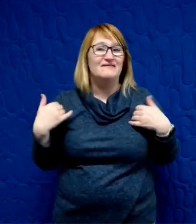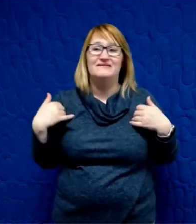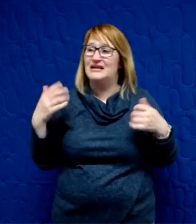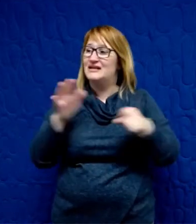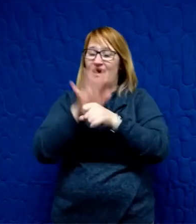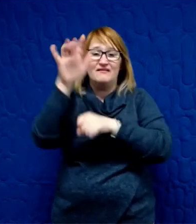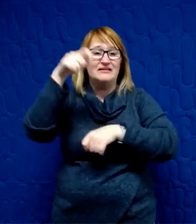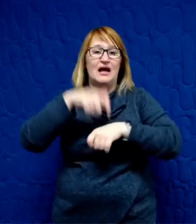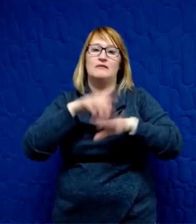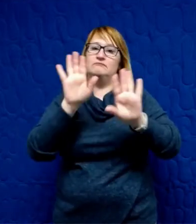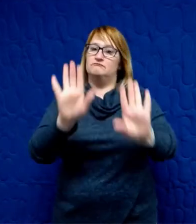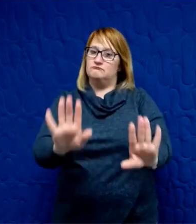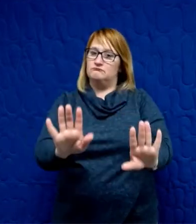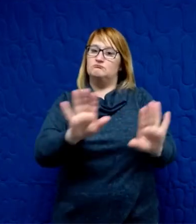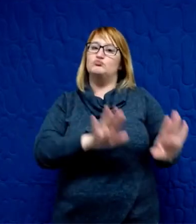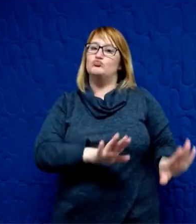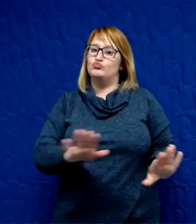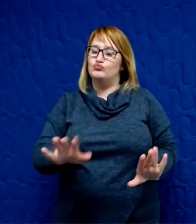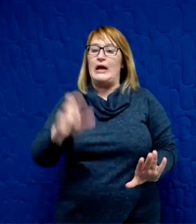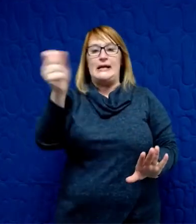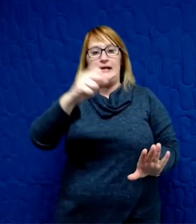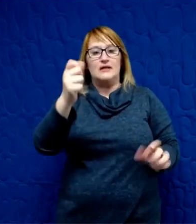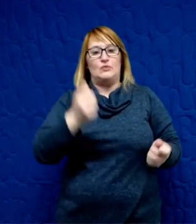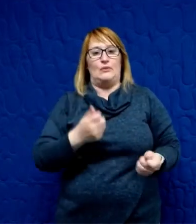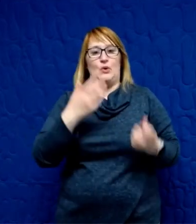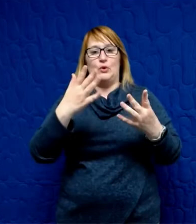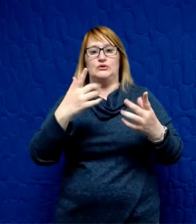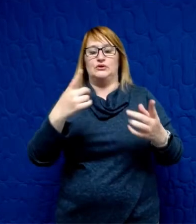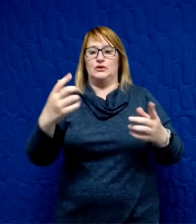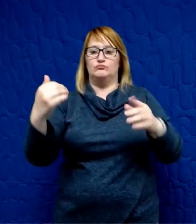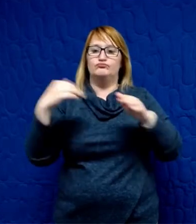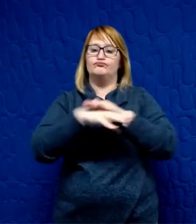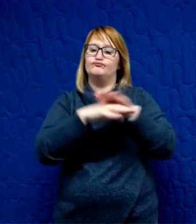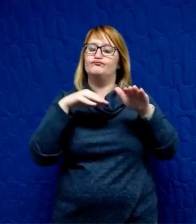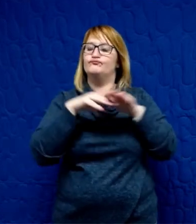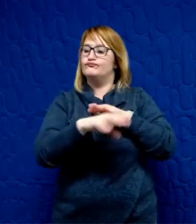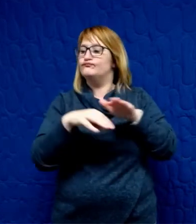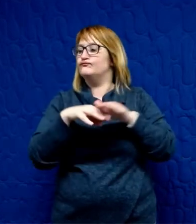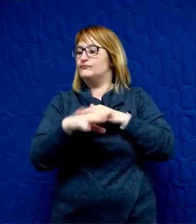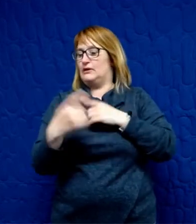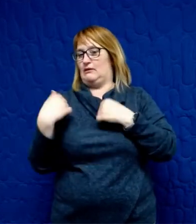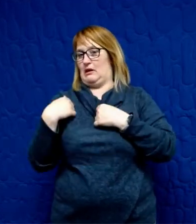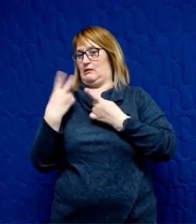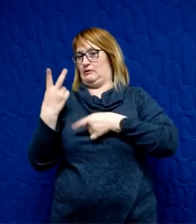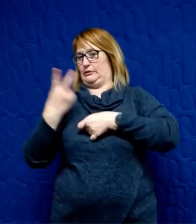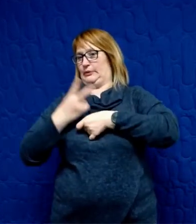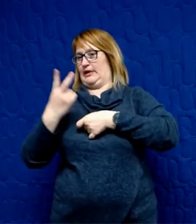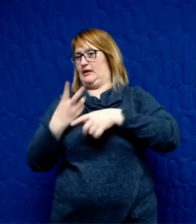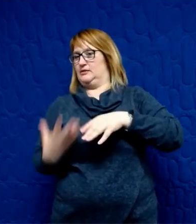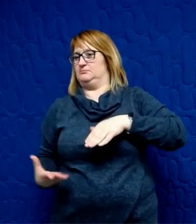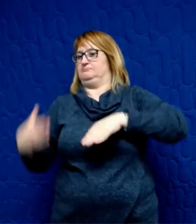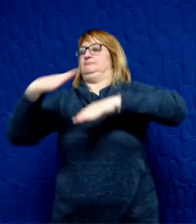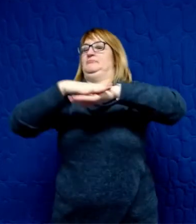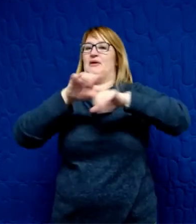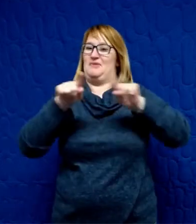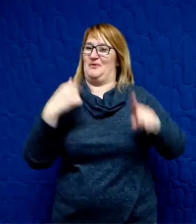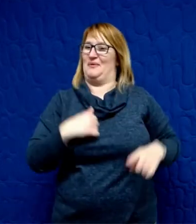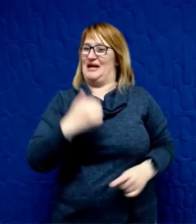we are the proposals are rolling in - they've definitely and continue to increase over these last couple of days. But we know a lot more are coming after